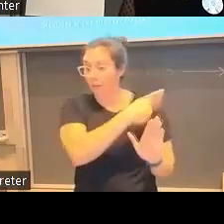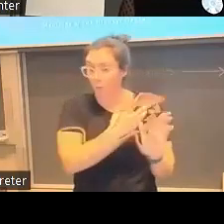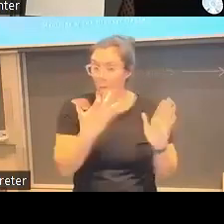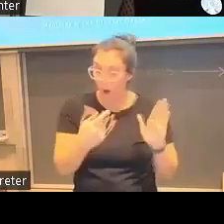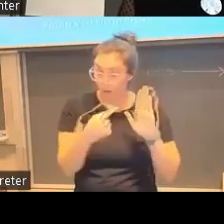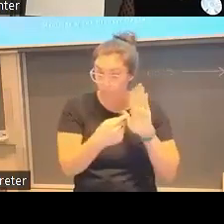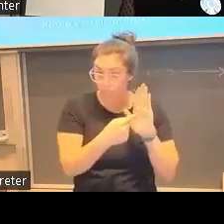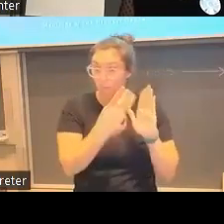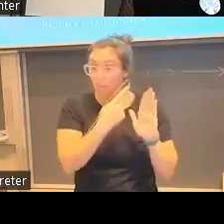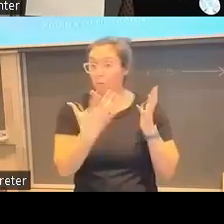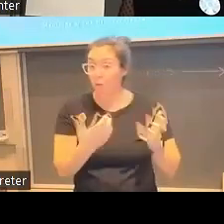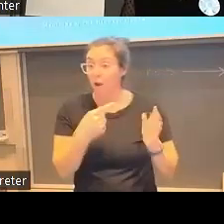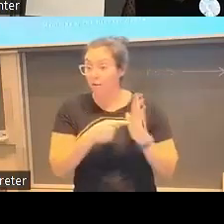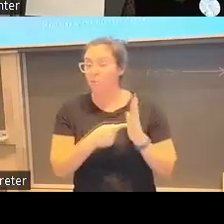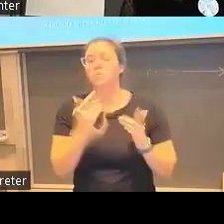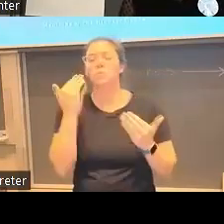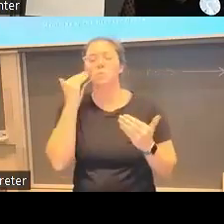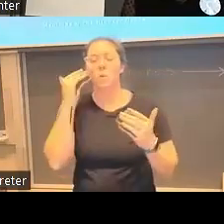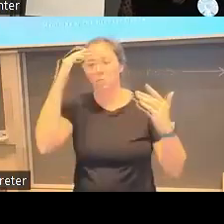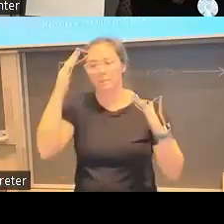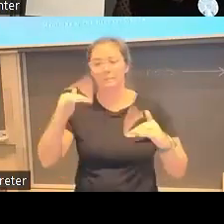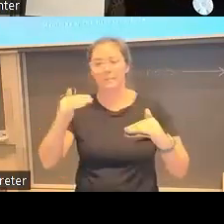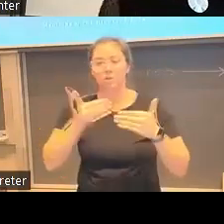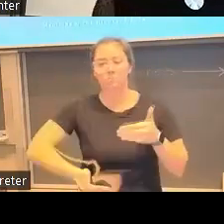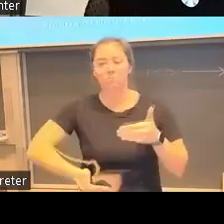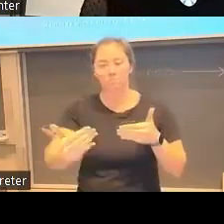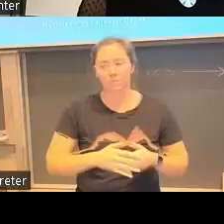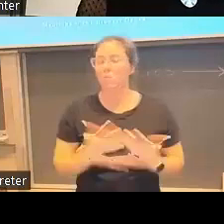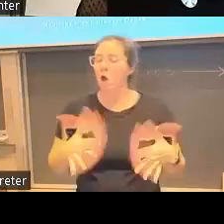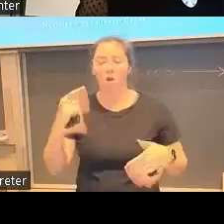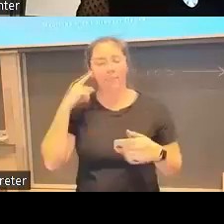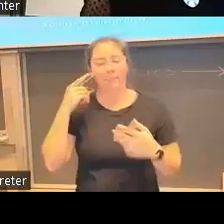the patient knows how we intend to spend the time so we definitely think about efficiency we think